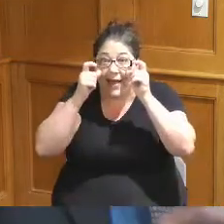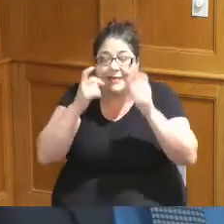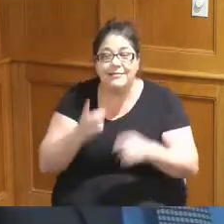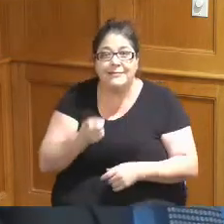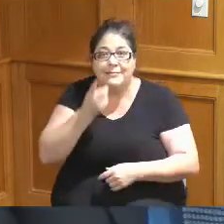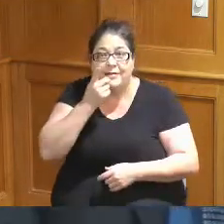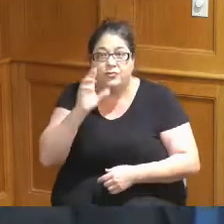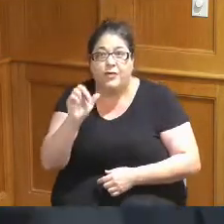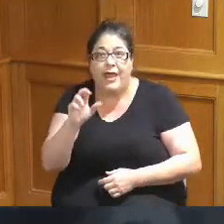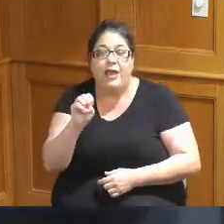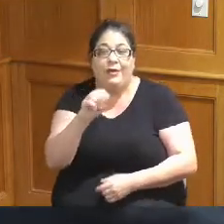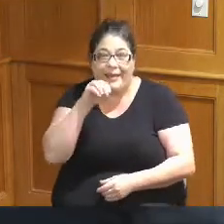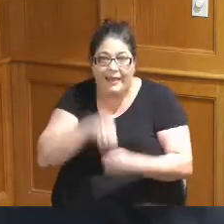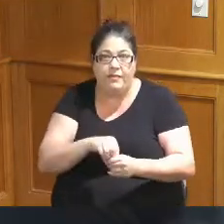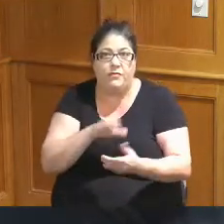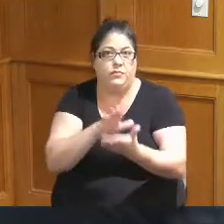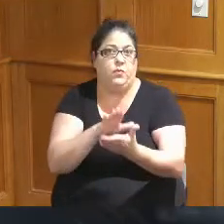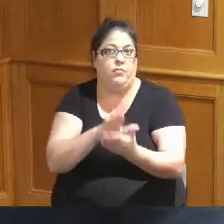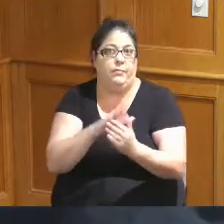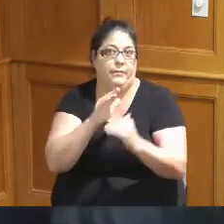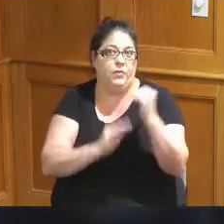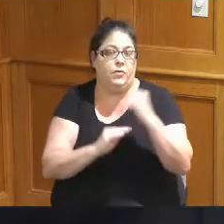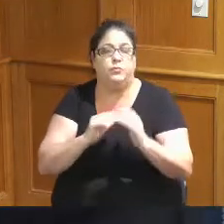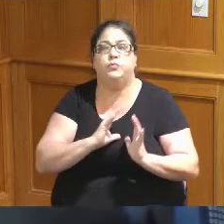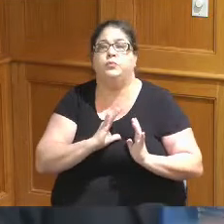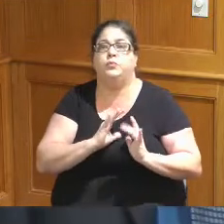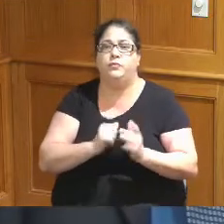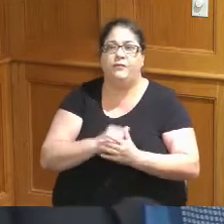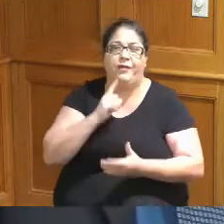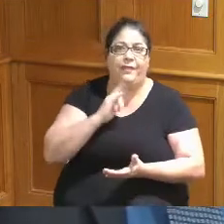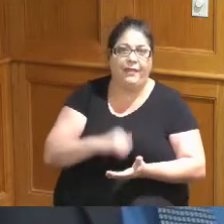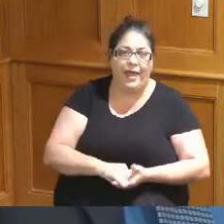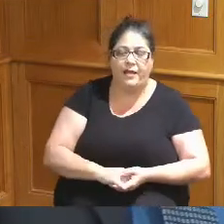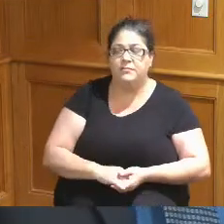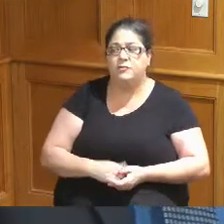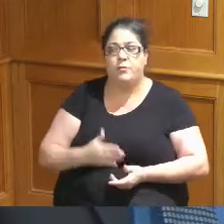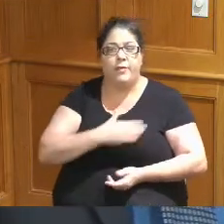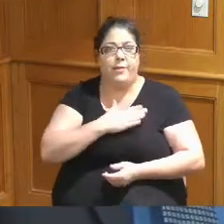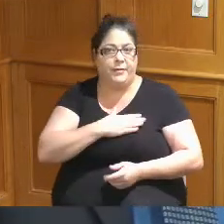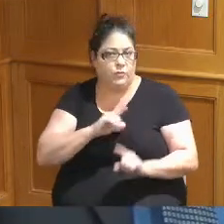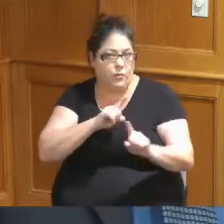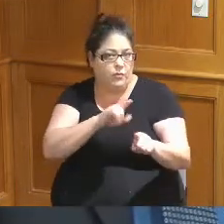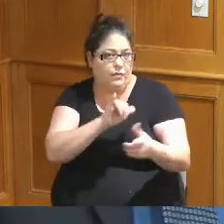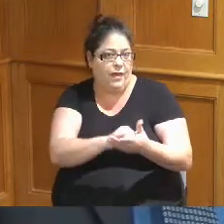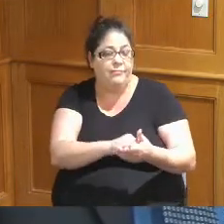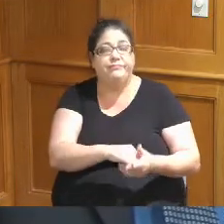the facility in oil our school so I was happy to attend that also attended a round table with Keith